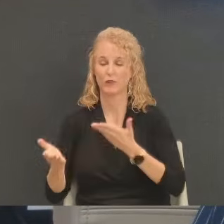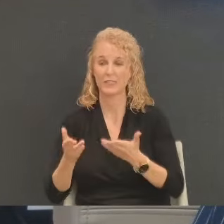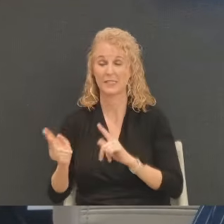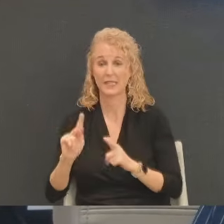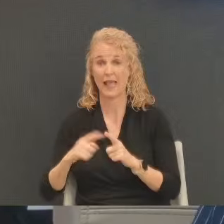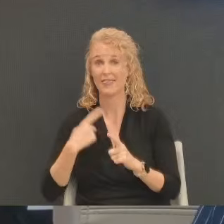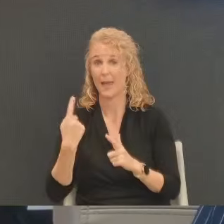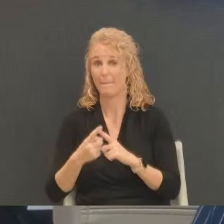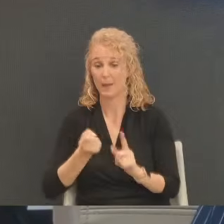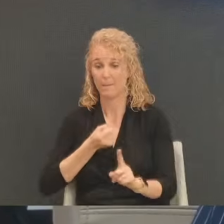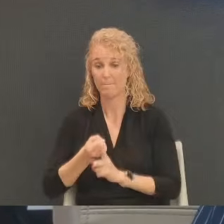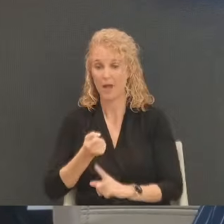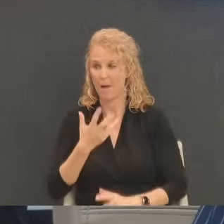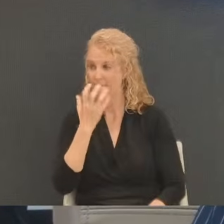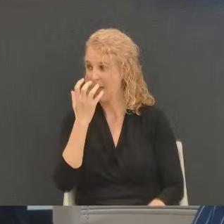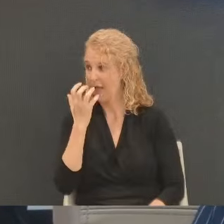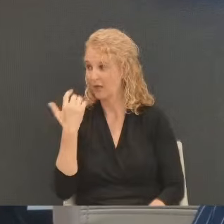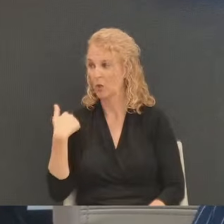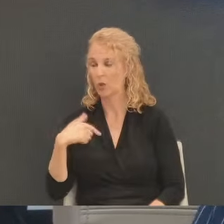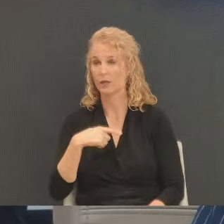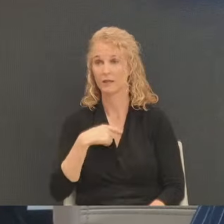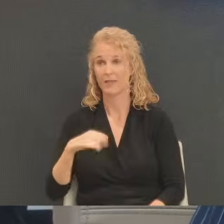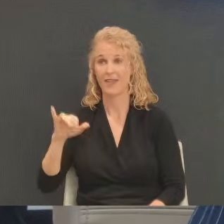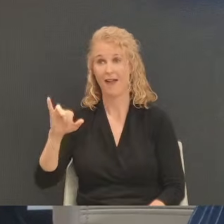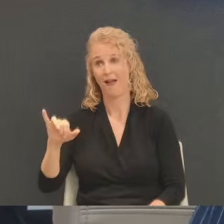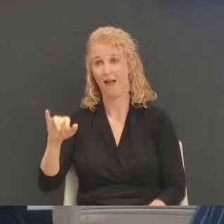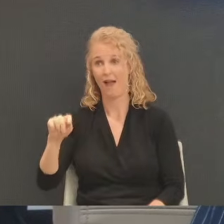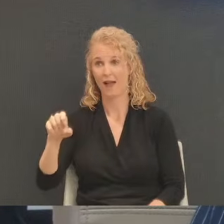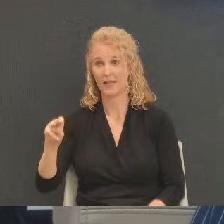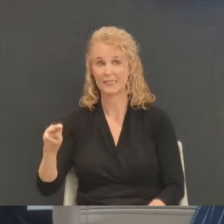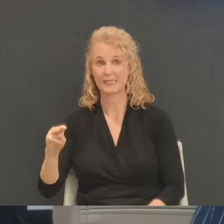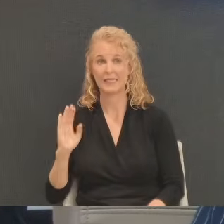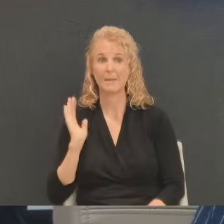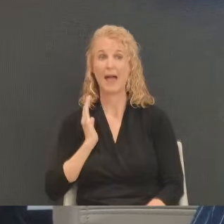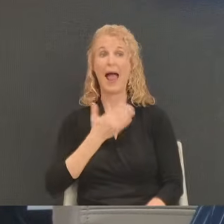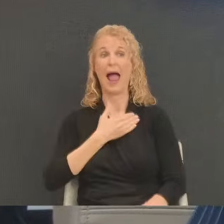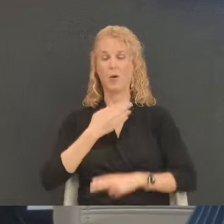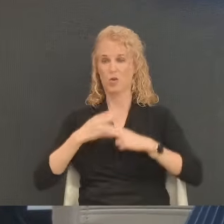they had to our team put our faces out there. But now we got a partnership.